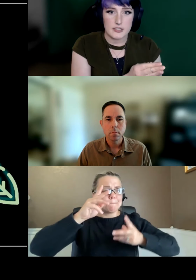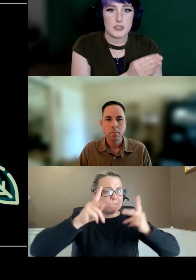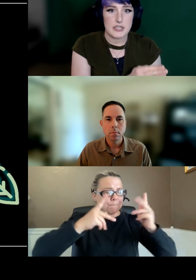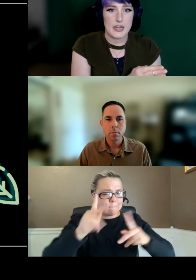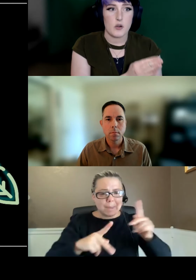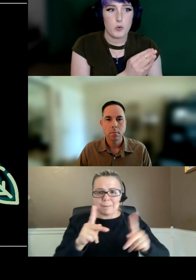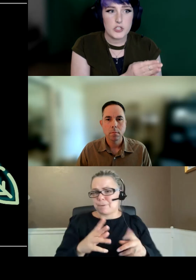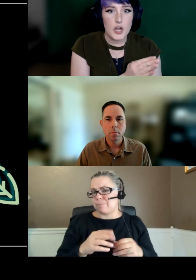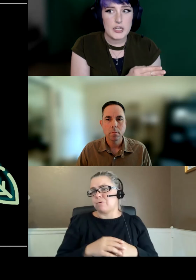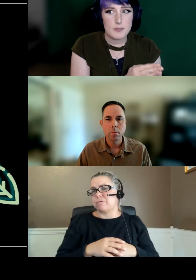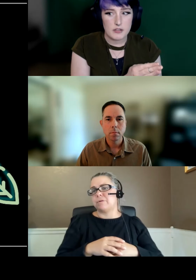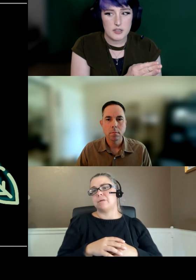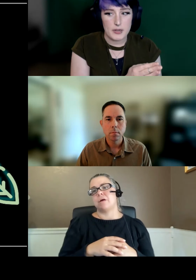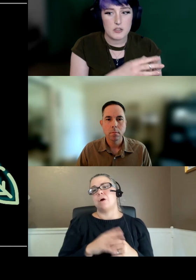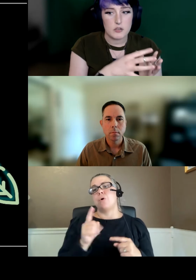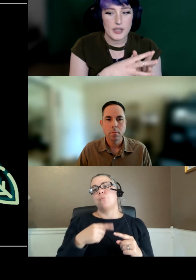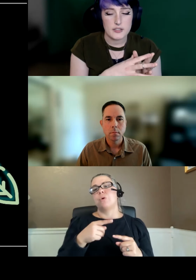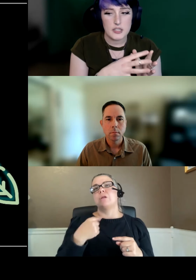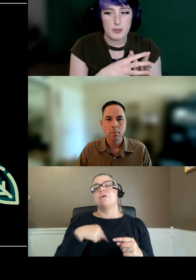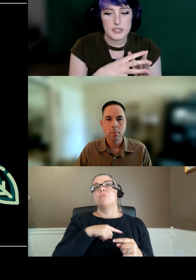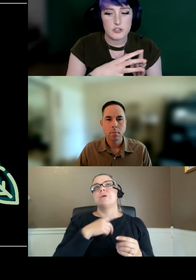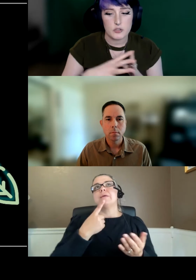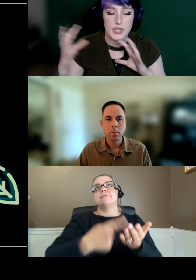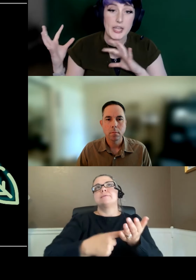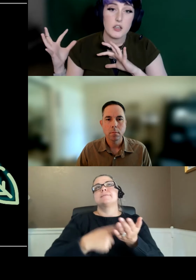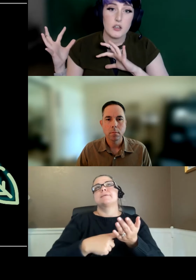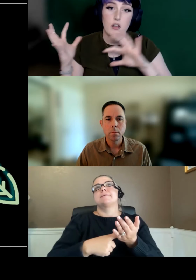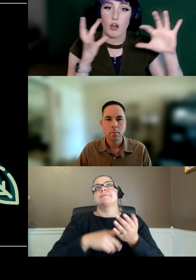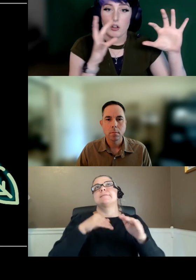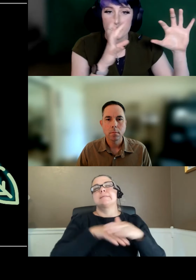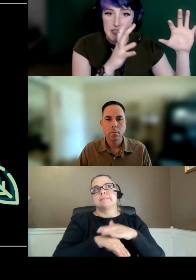accessible designer, we're talking about somebody who has the ability to take all of